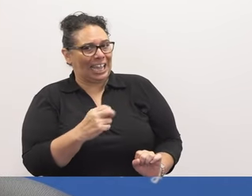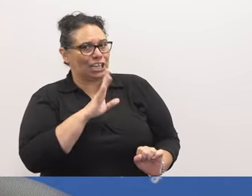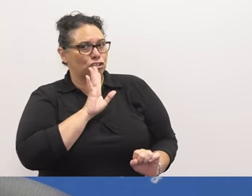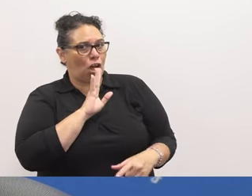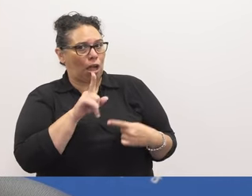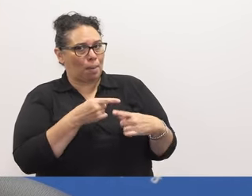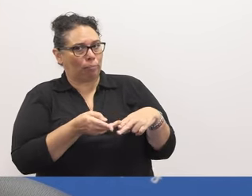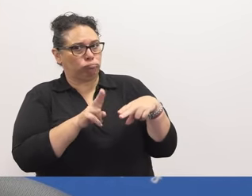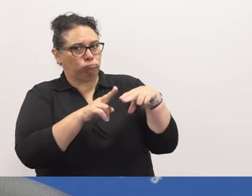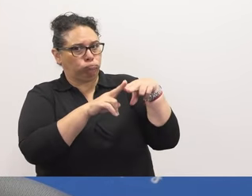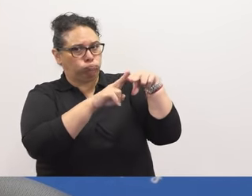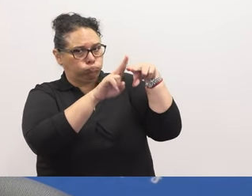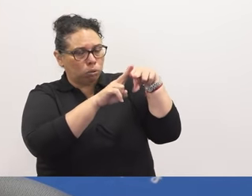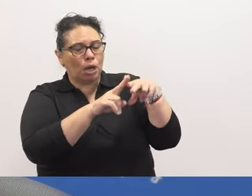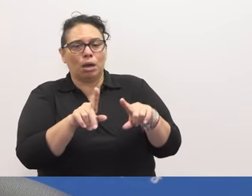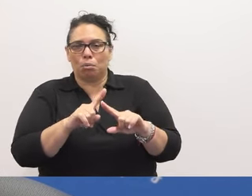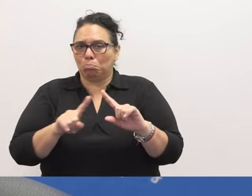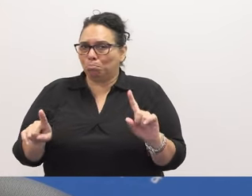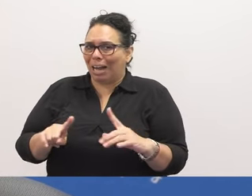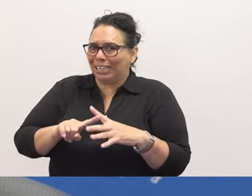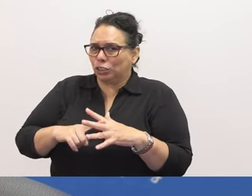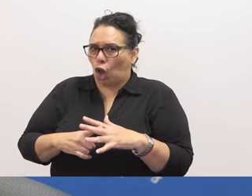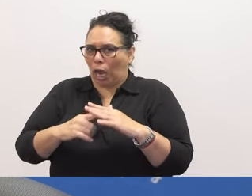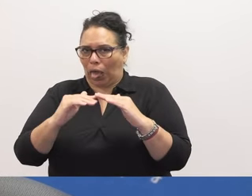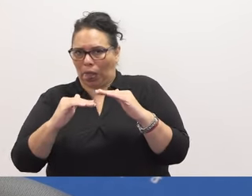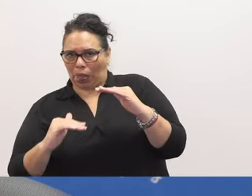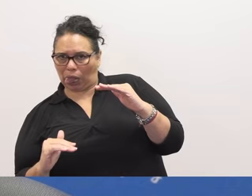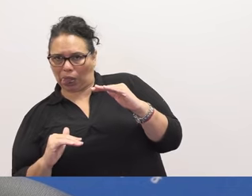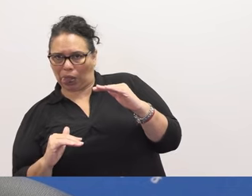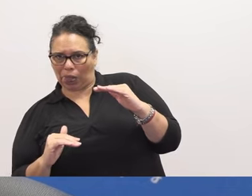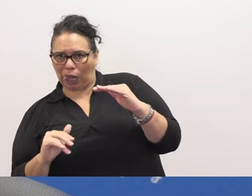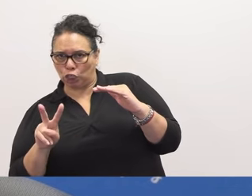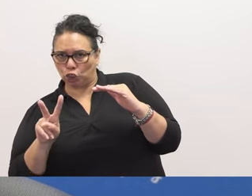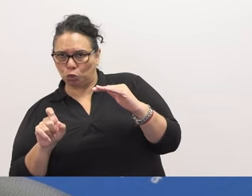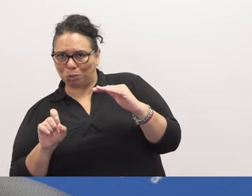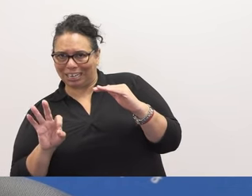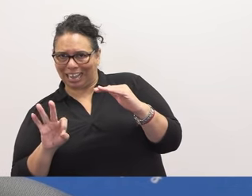but starting so low, with 2.9%, that's tremendous growth.